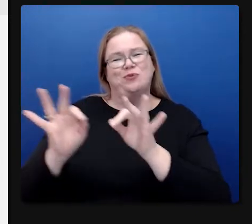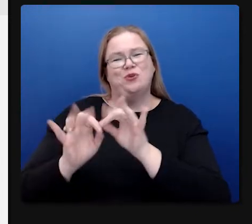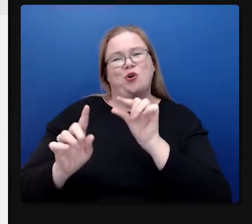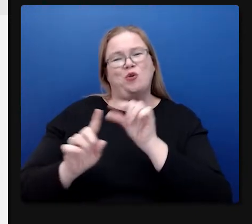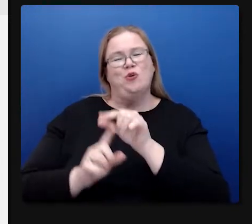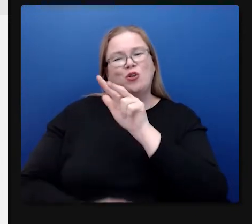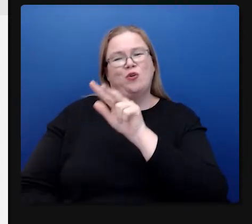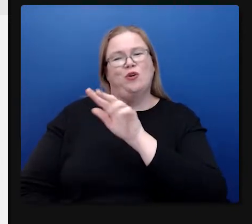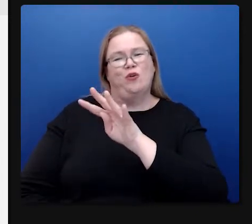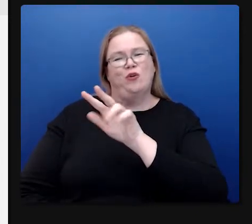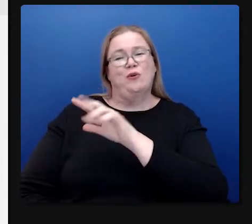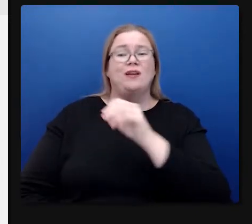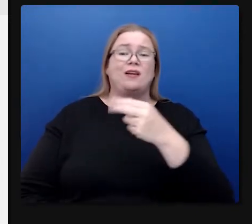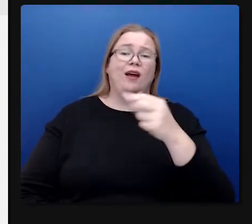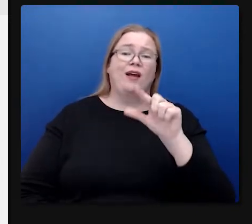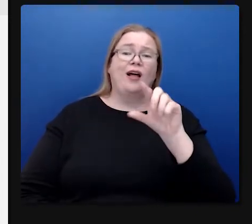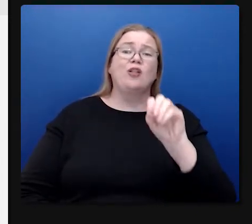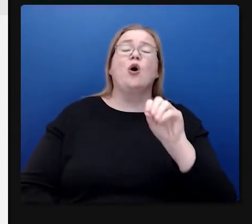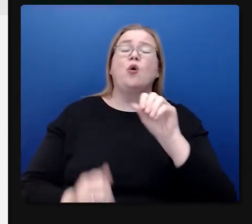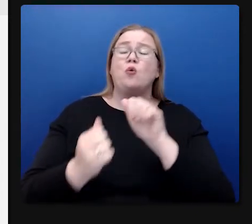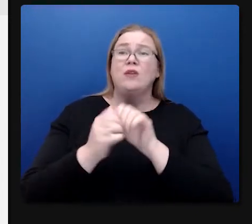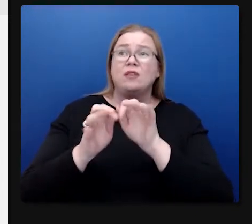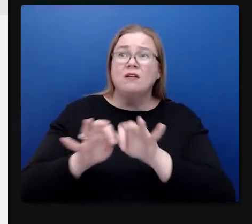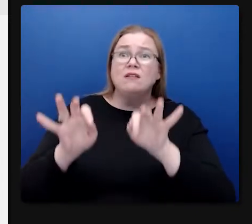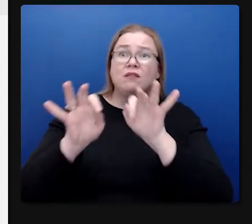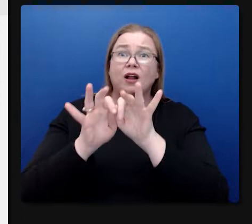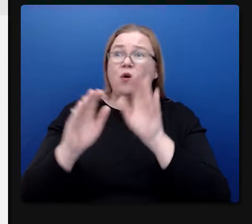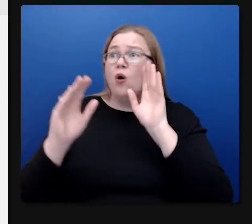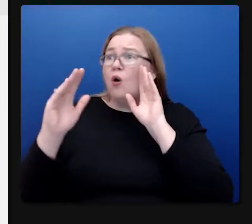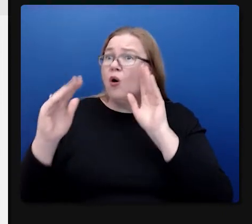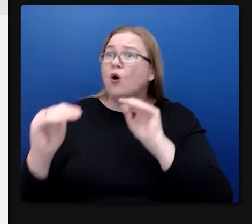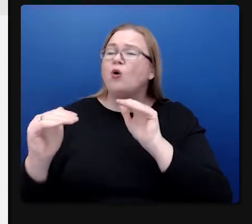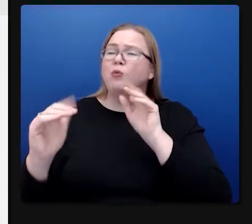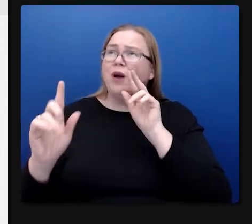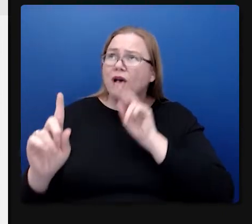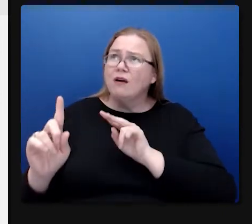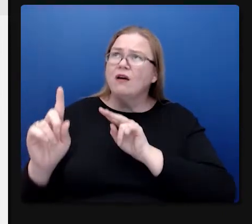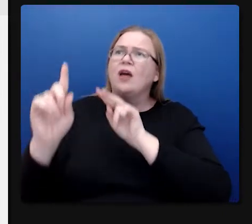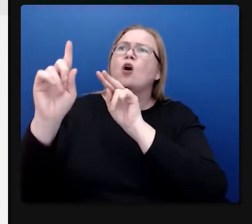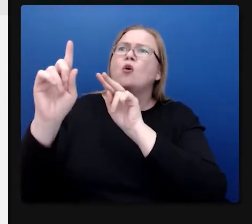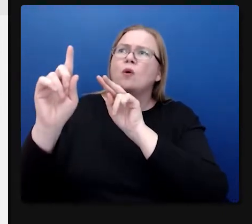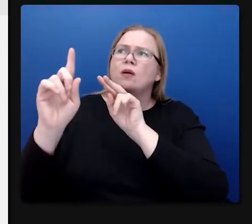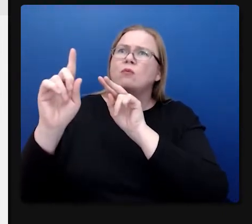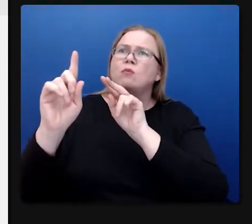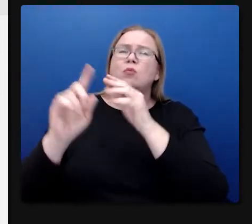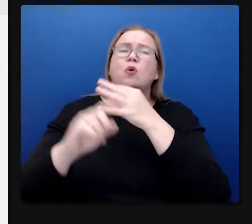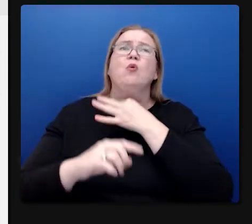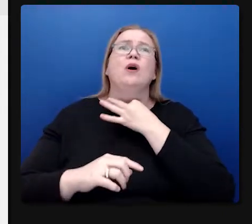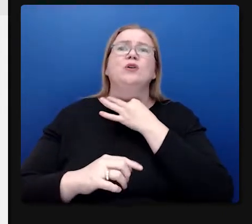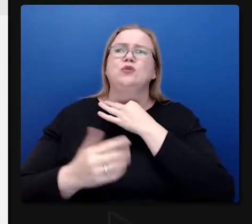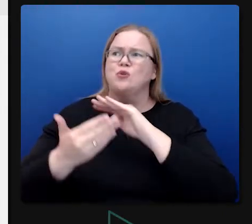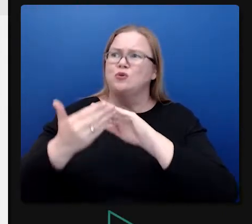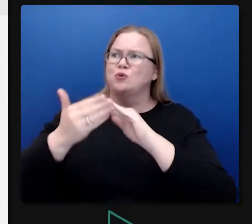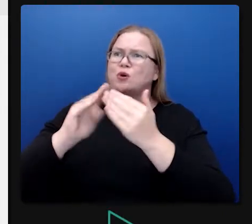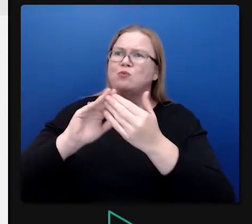from 343 and Halo, in the values of hope, and heroism, and wonder, and community.